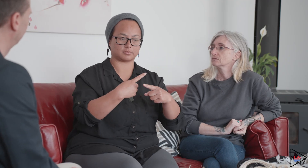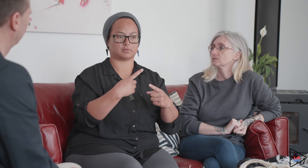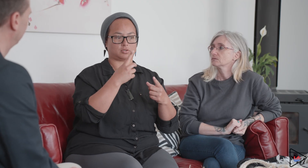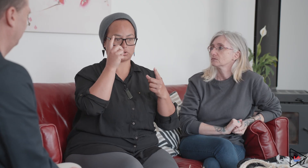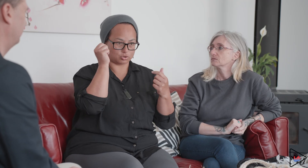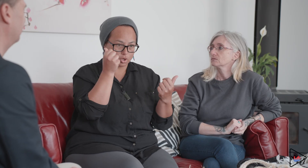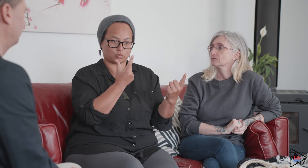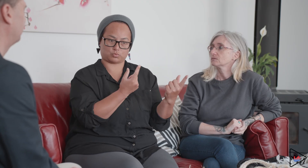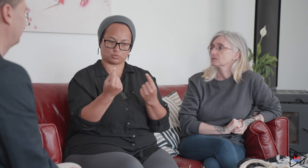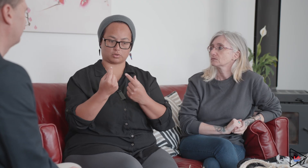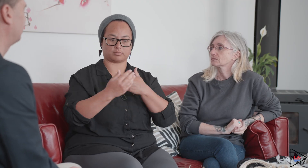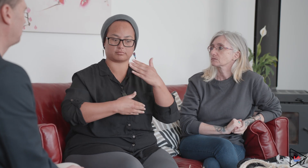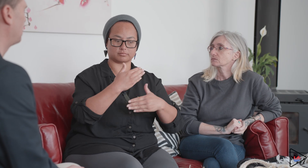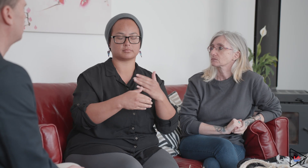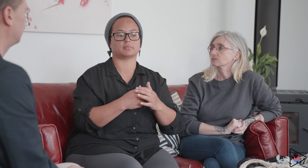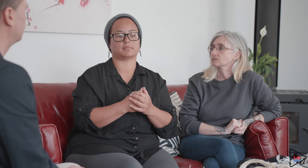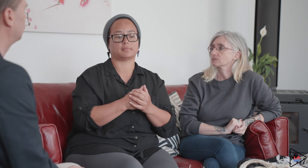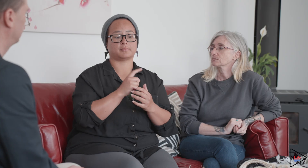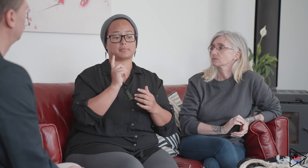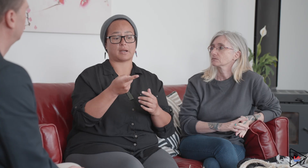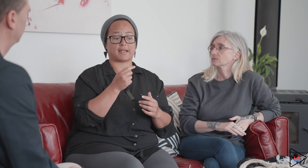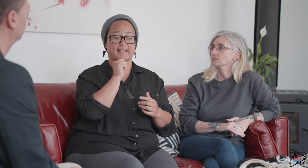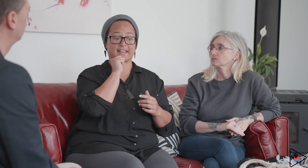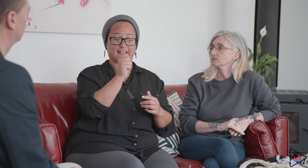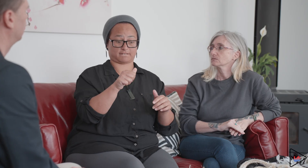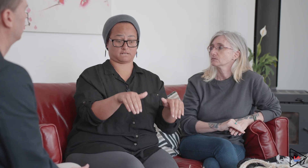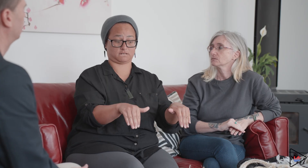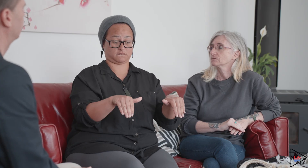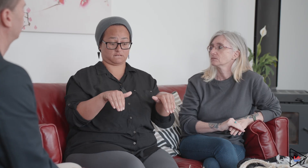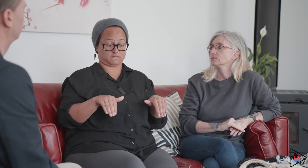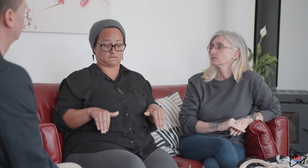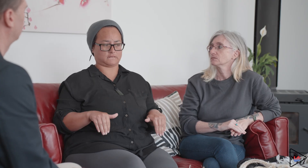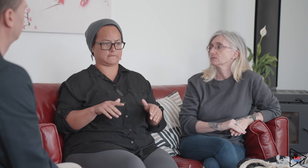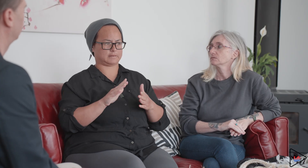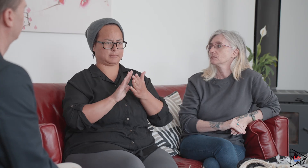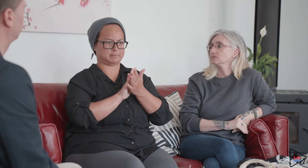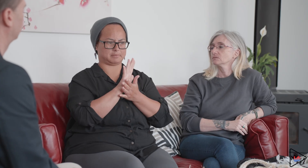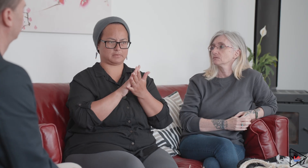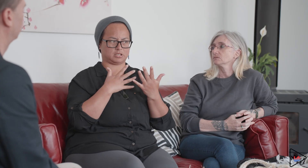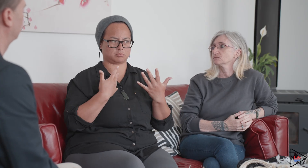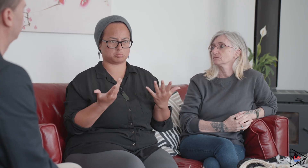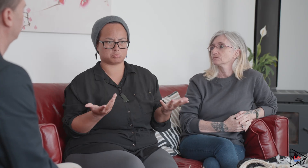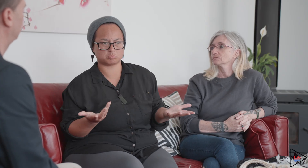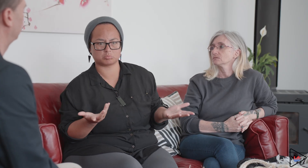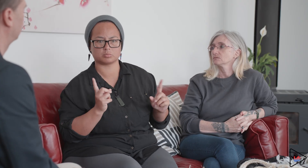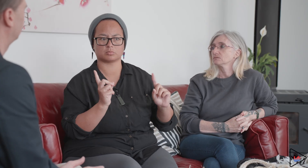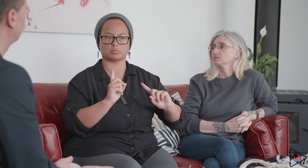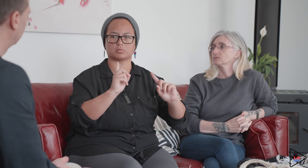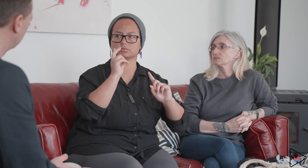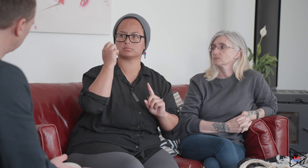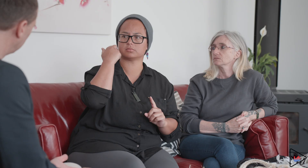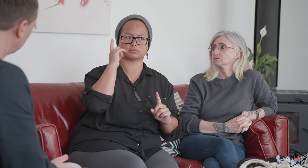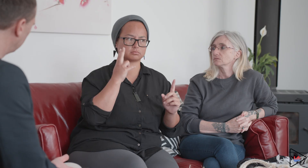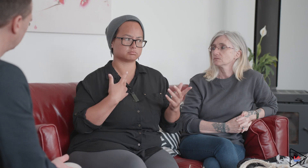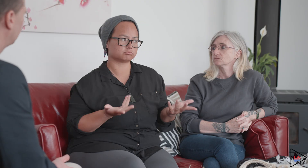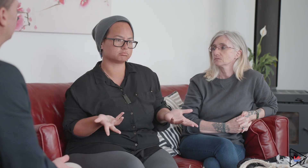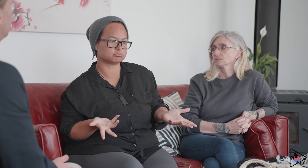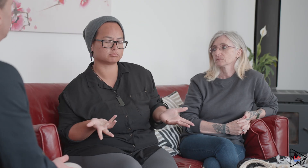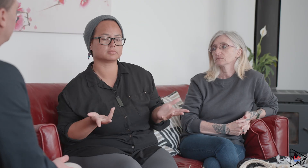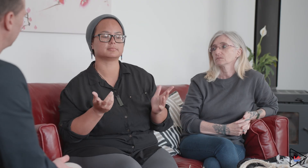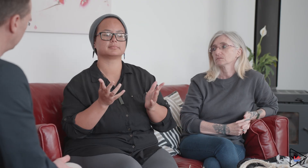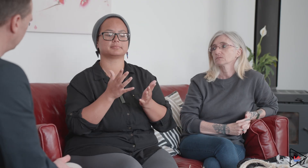to think about persevering and you know, if you if you do step back and if I was to do that,